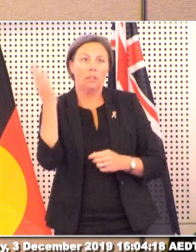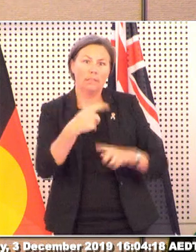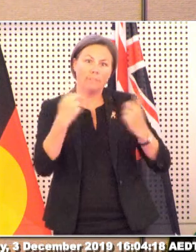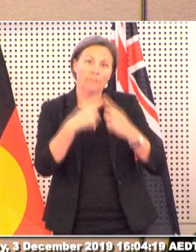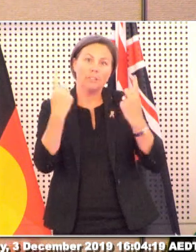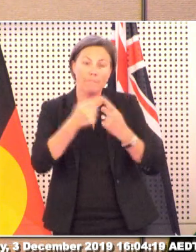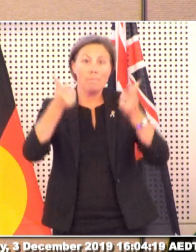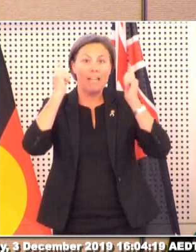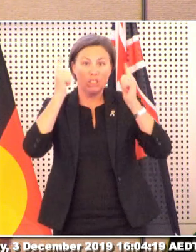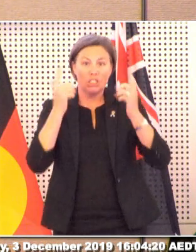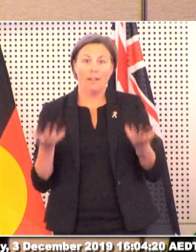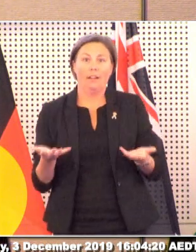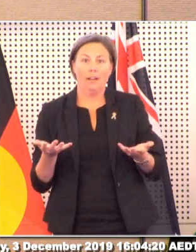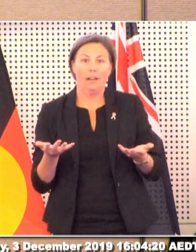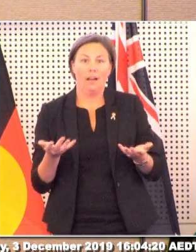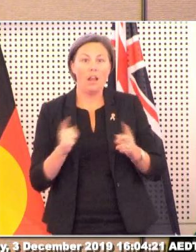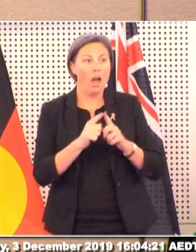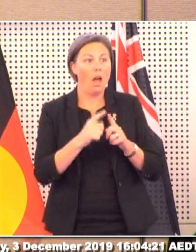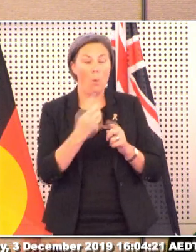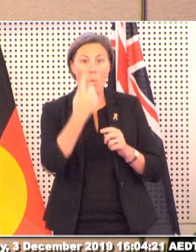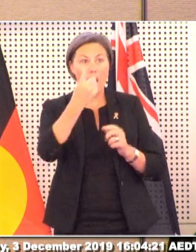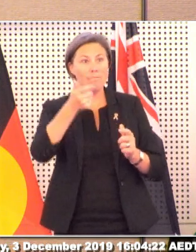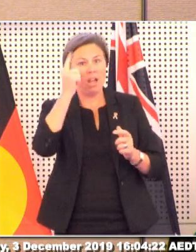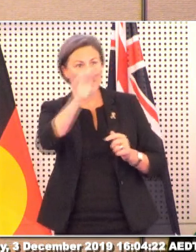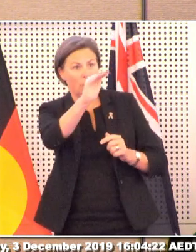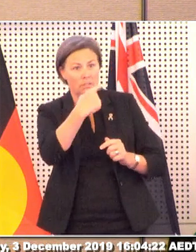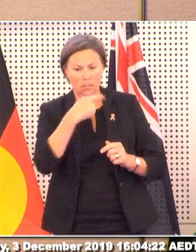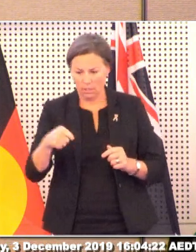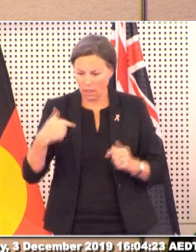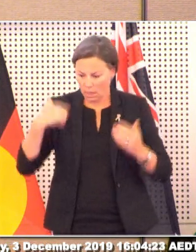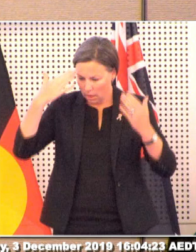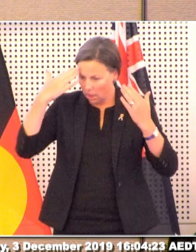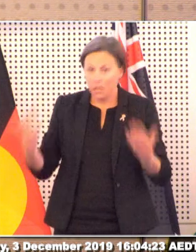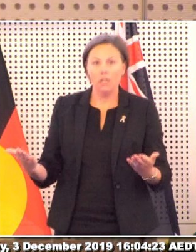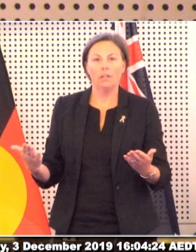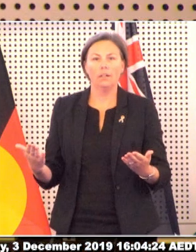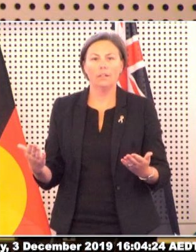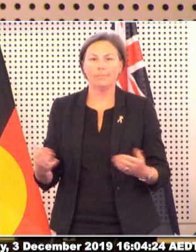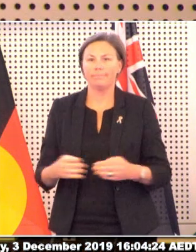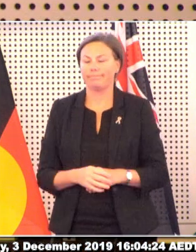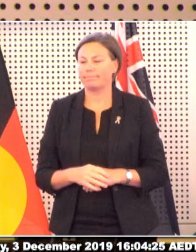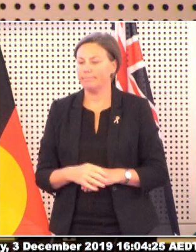was, “I wasn’t even aware of the sink”. He only has to walk into the house and talk to – have a look. But really, I am interested in what you can do about it.